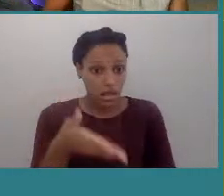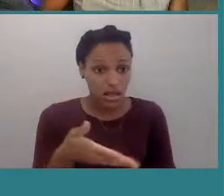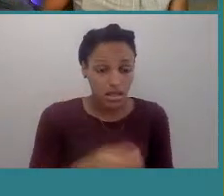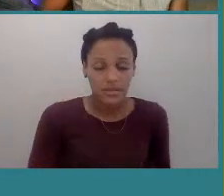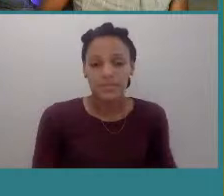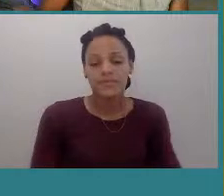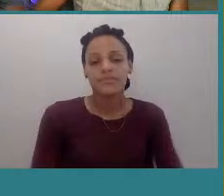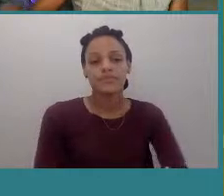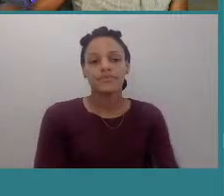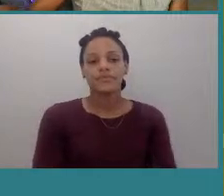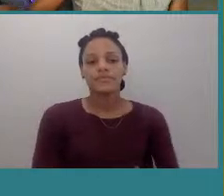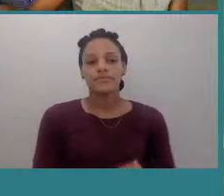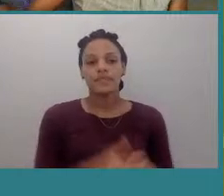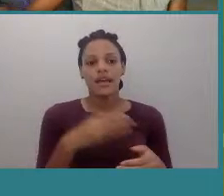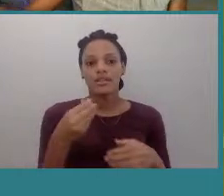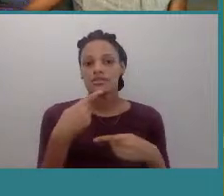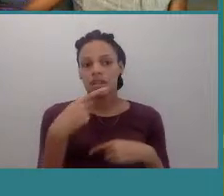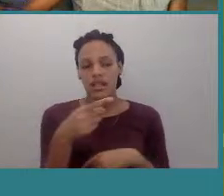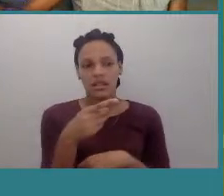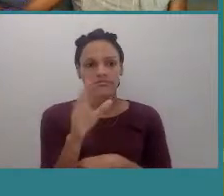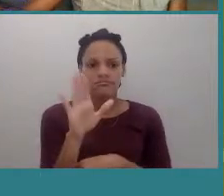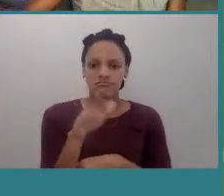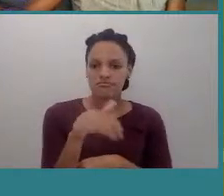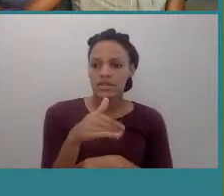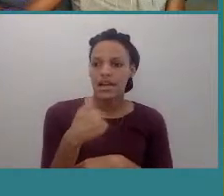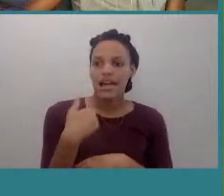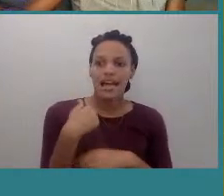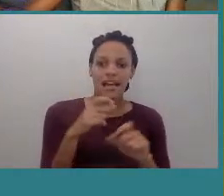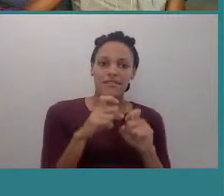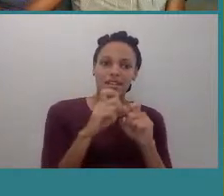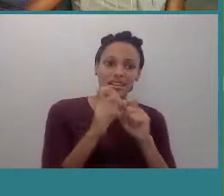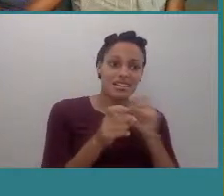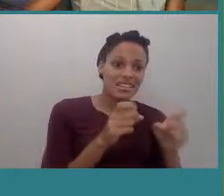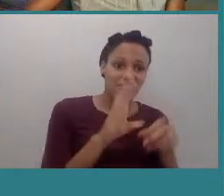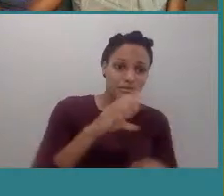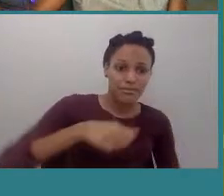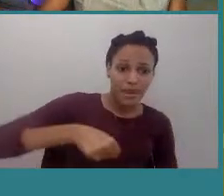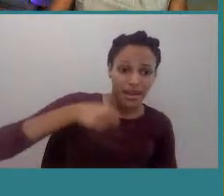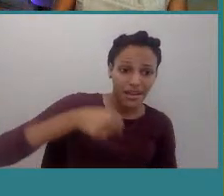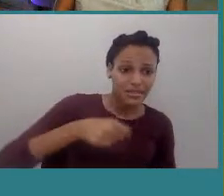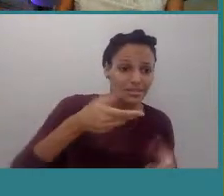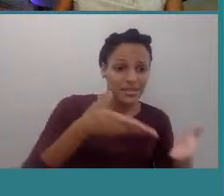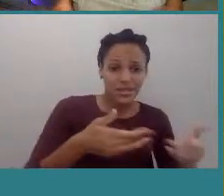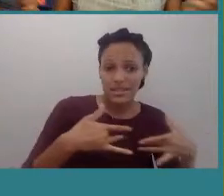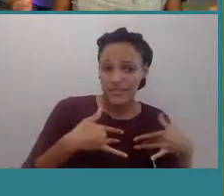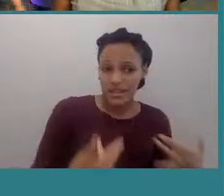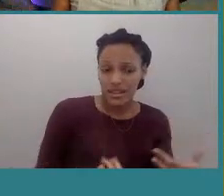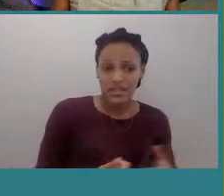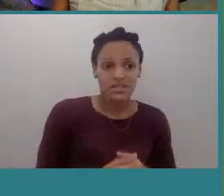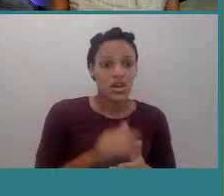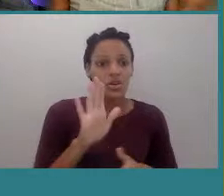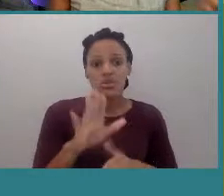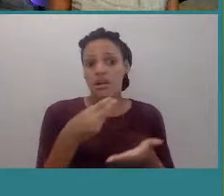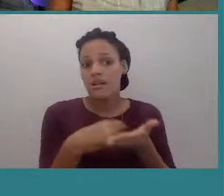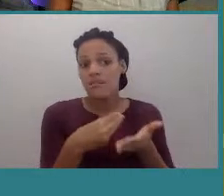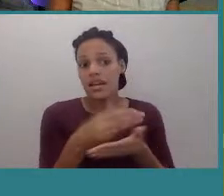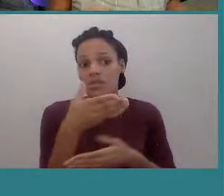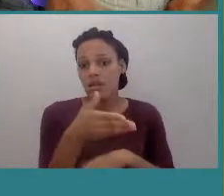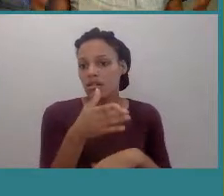in this class writing for social change. Aha! I know what it is. We have to do something